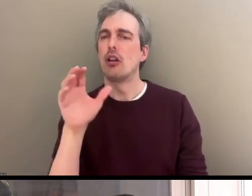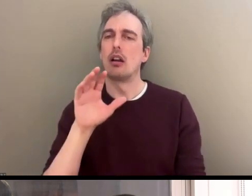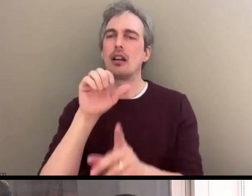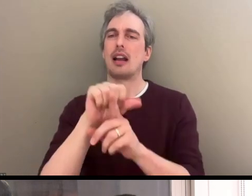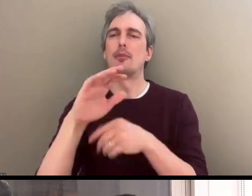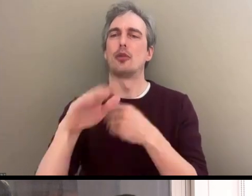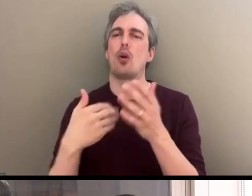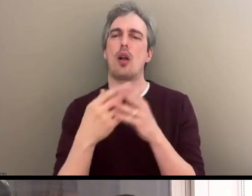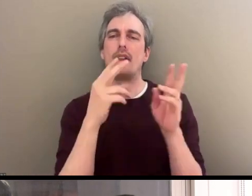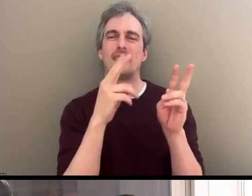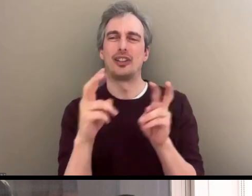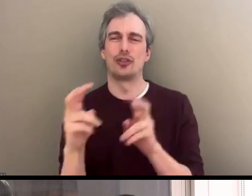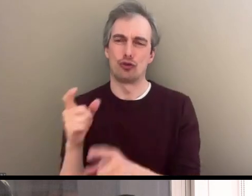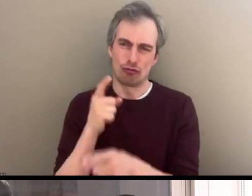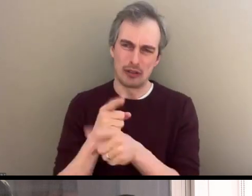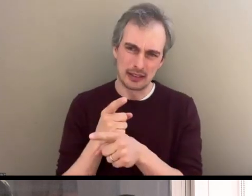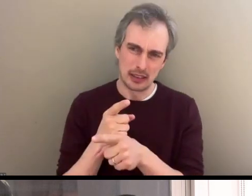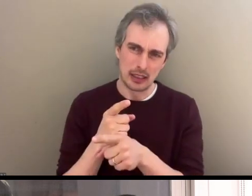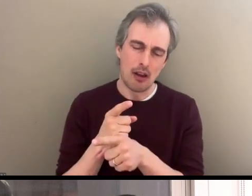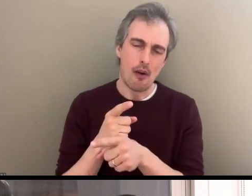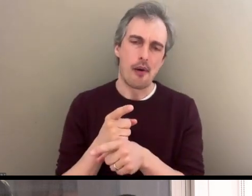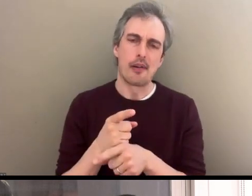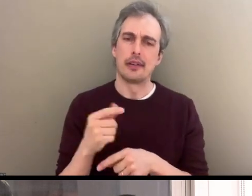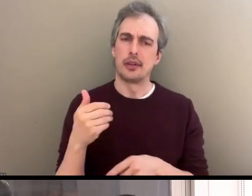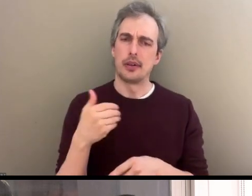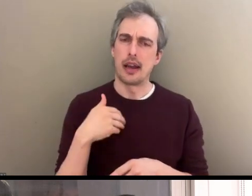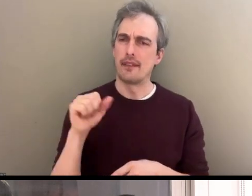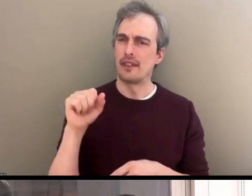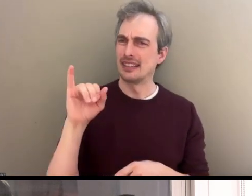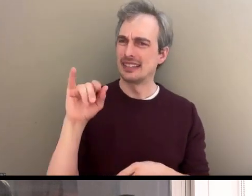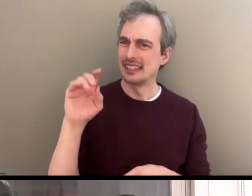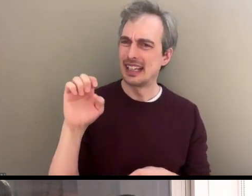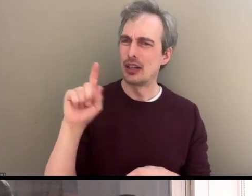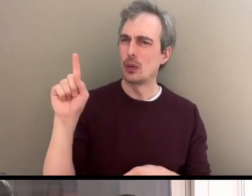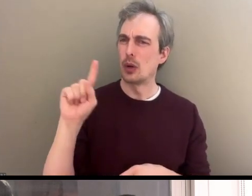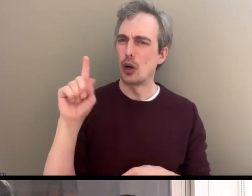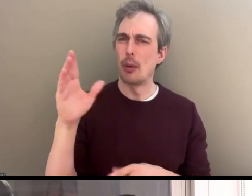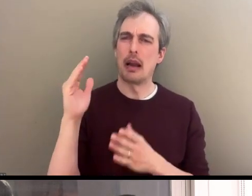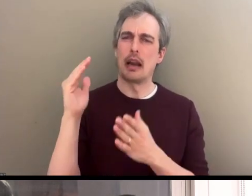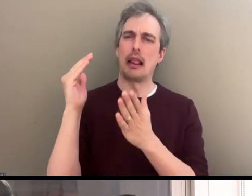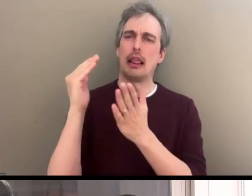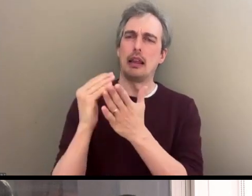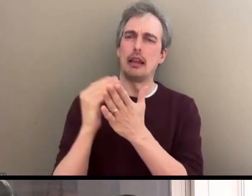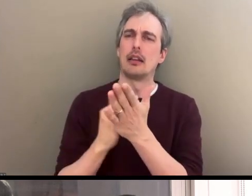Is there a site where you might list some of the things that will require manual testing?